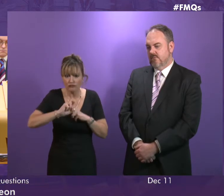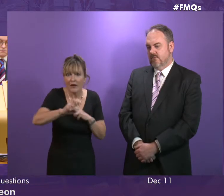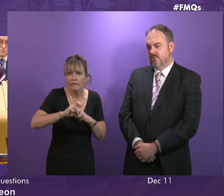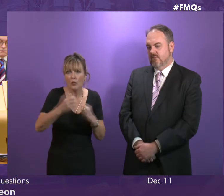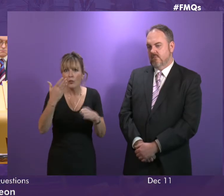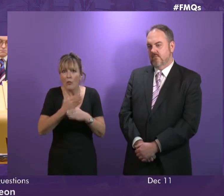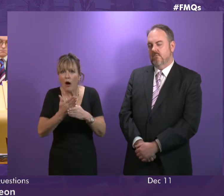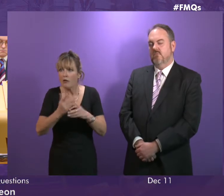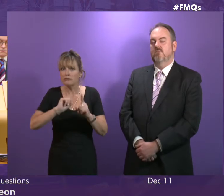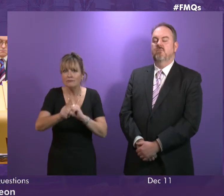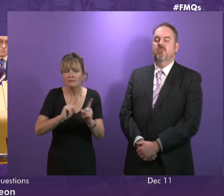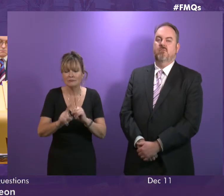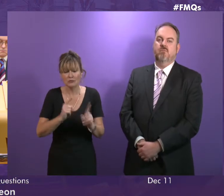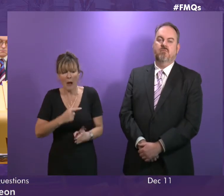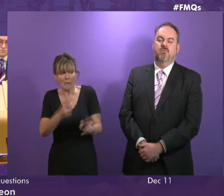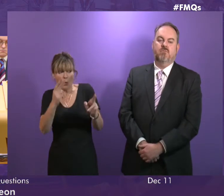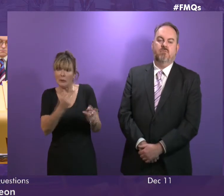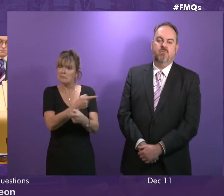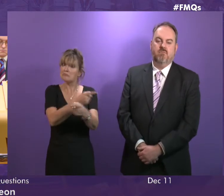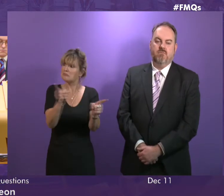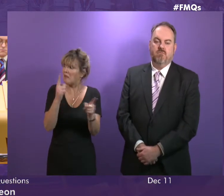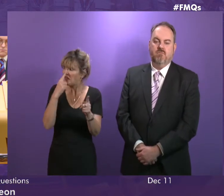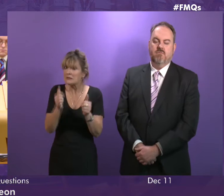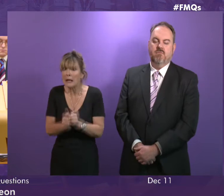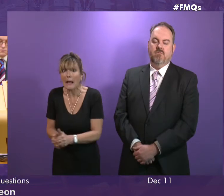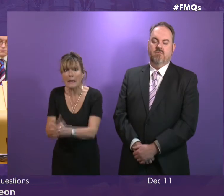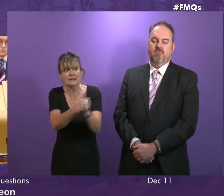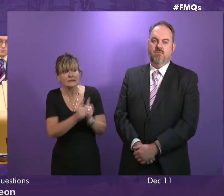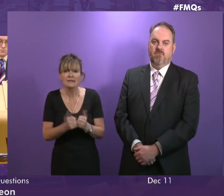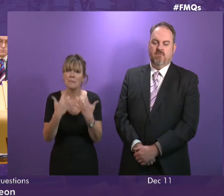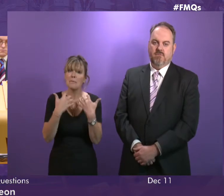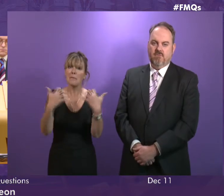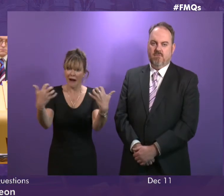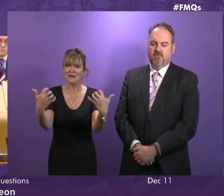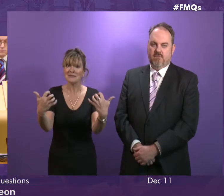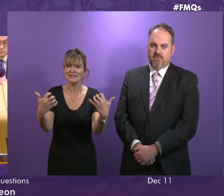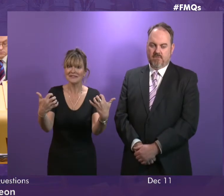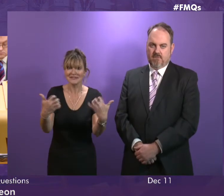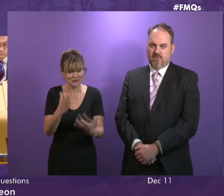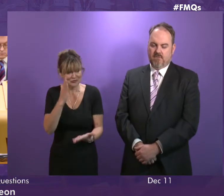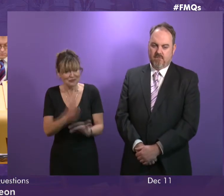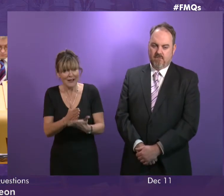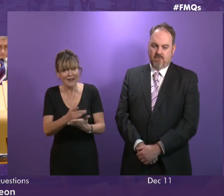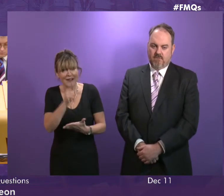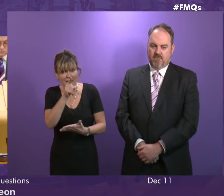I hope that the consensus in the Parliament is around the sometimes quite tough actions